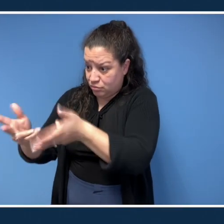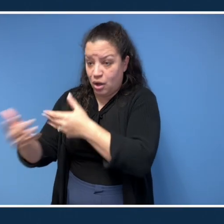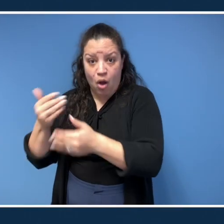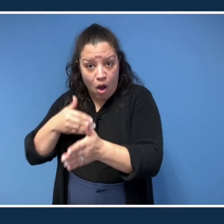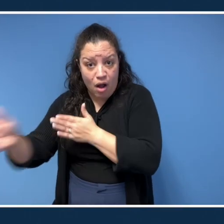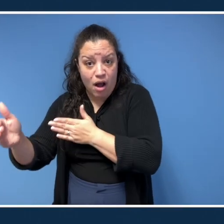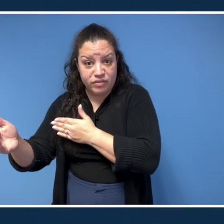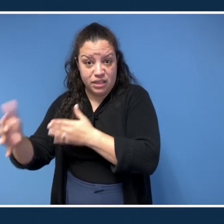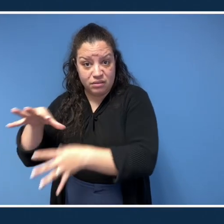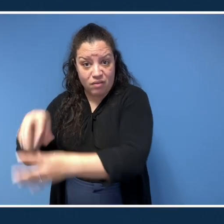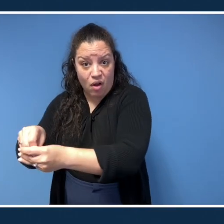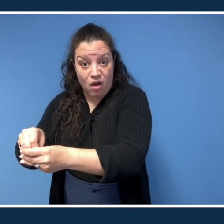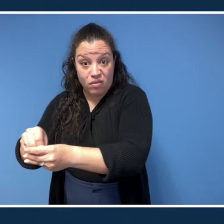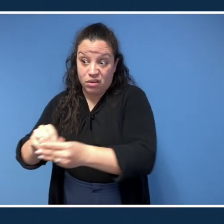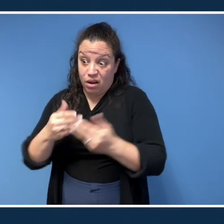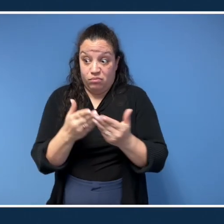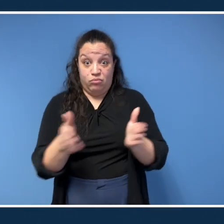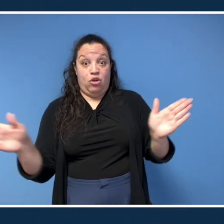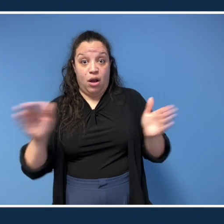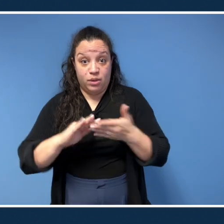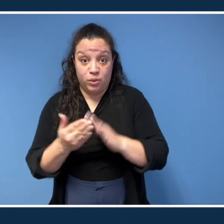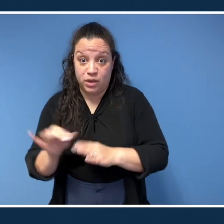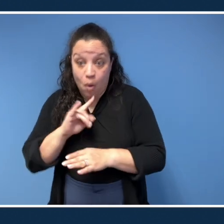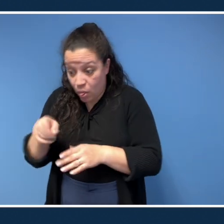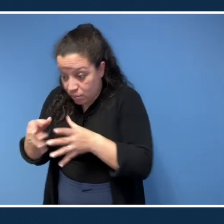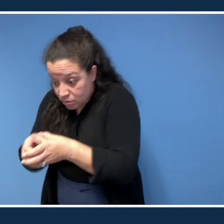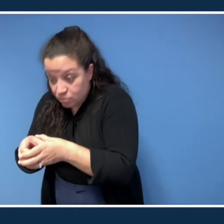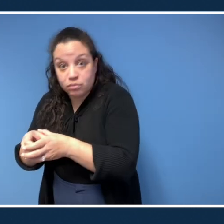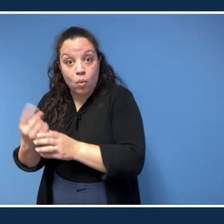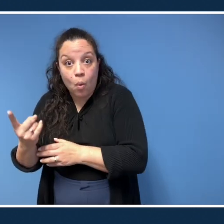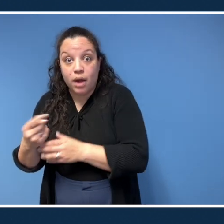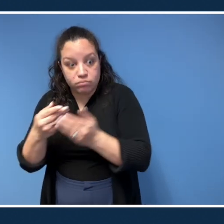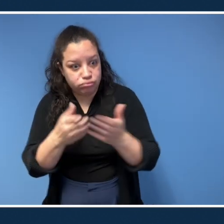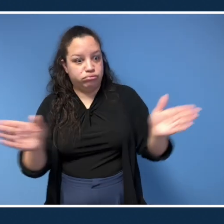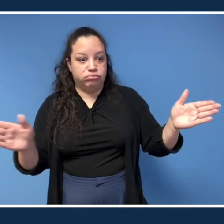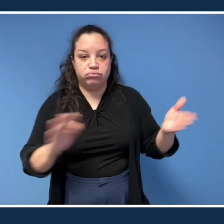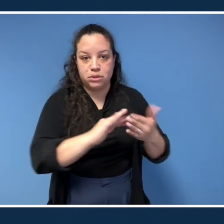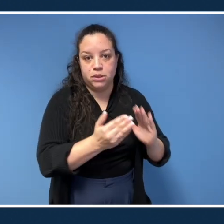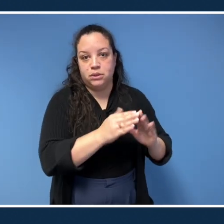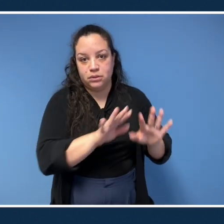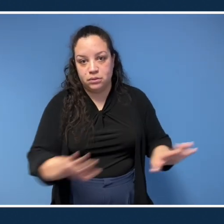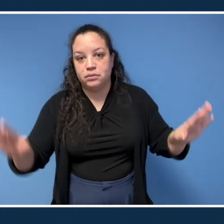regular basis in that sense and our community's broad, right. So one of the things I, I think about is there's a quote by